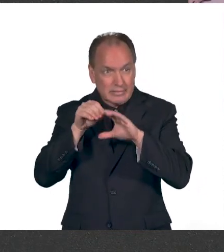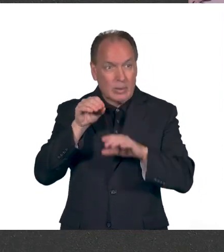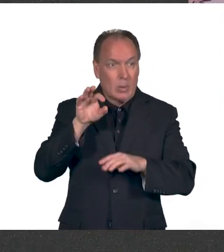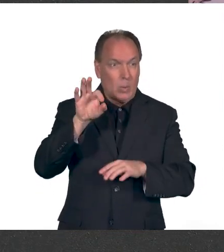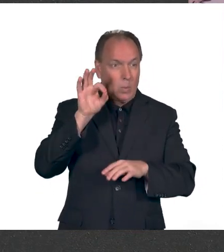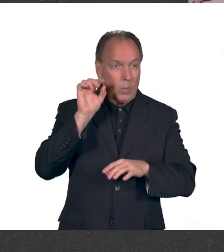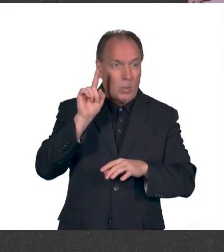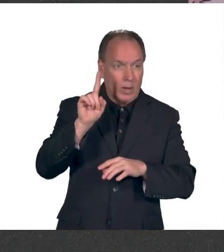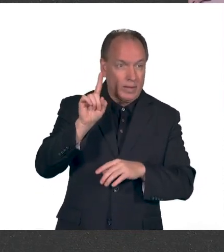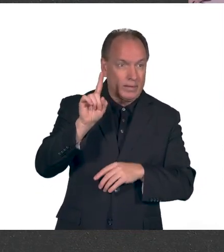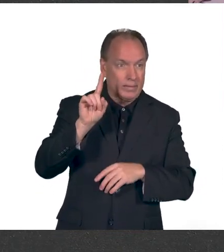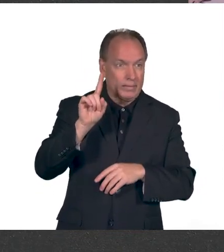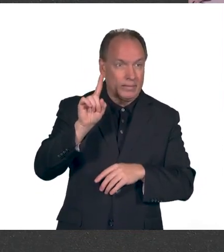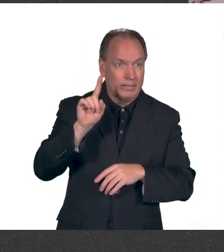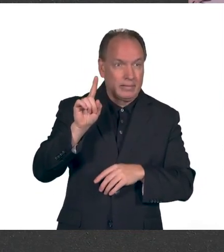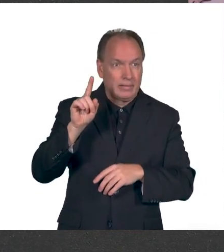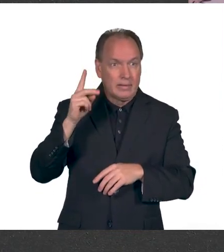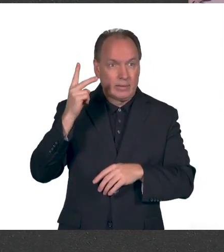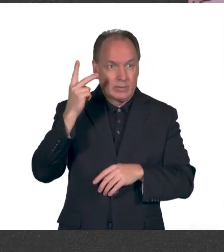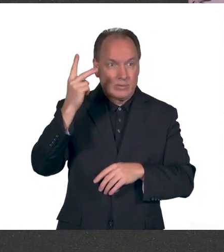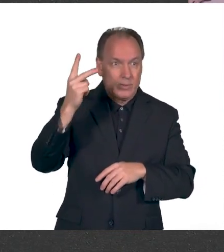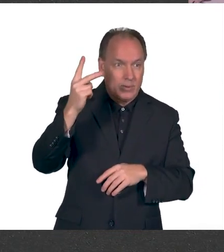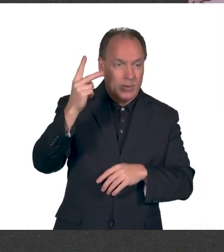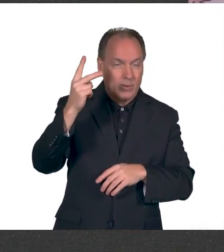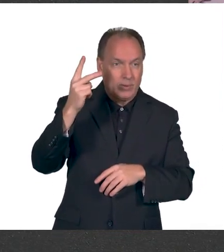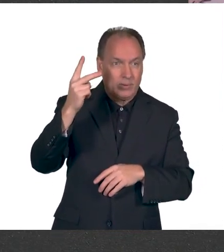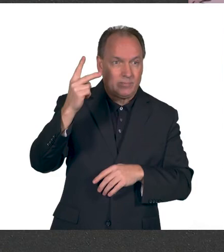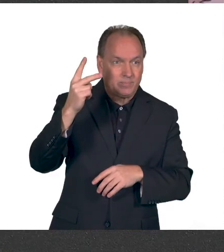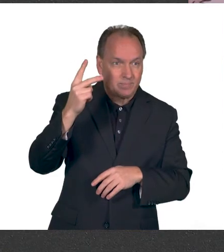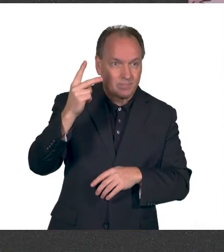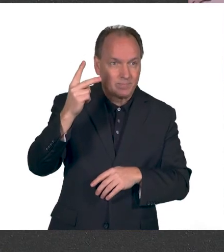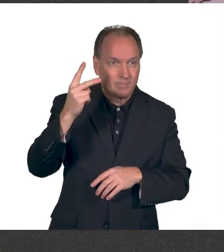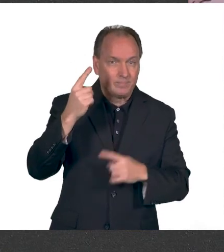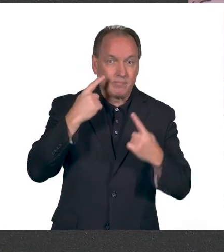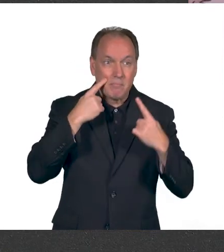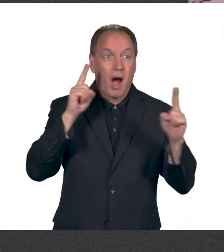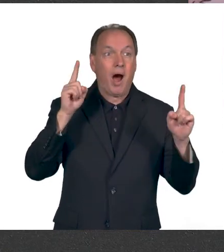one, two, three.